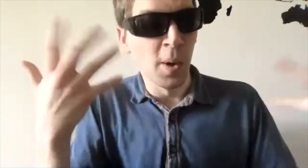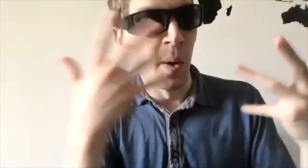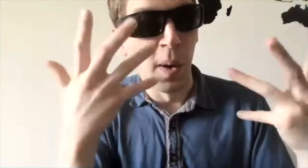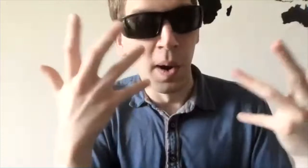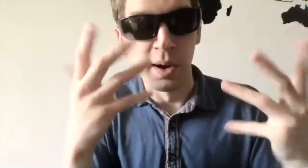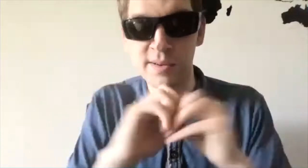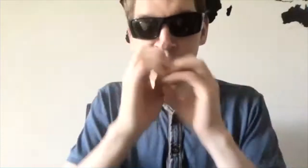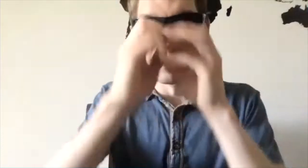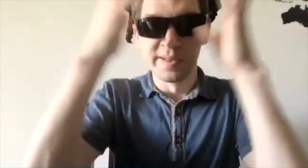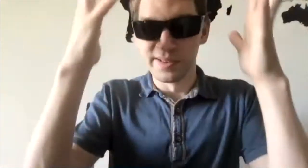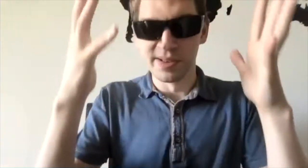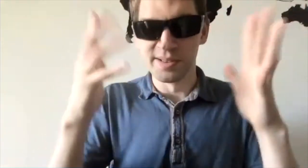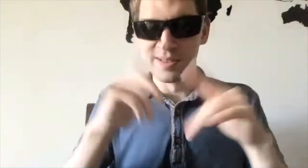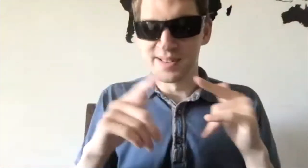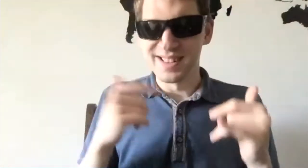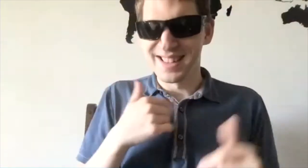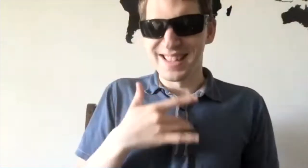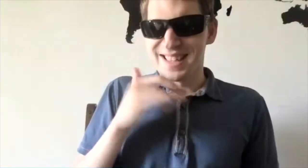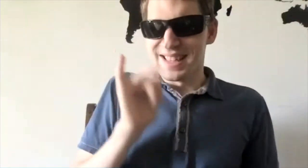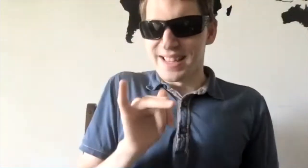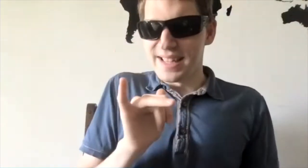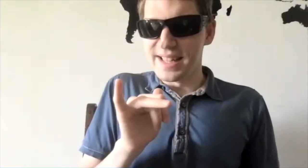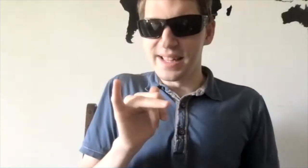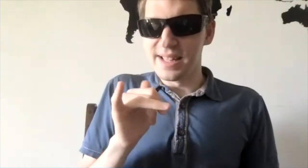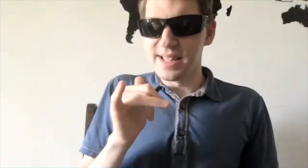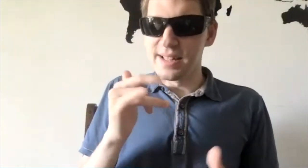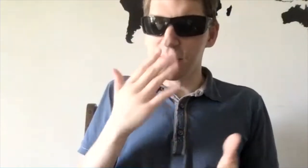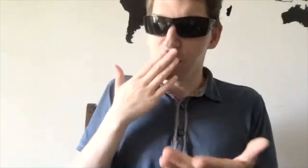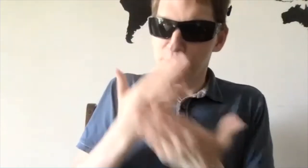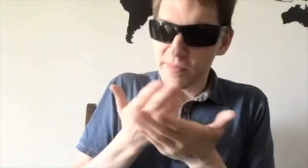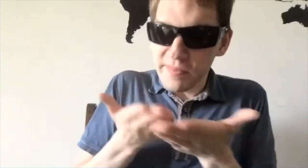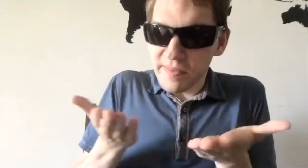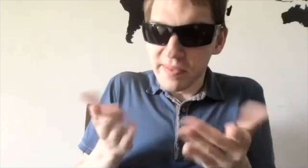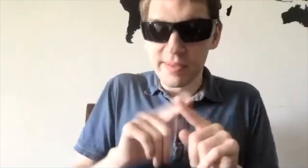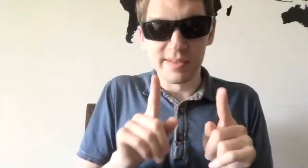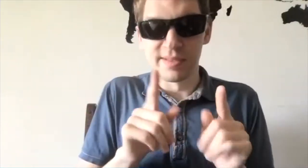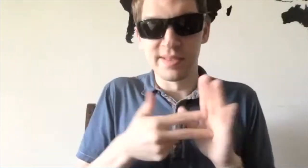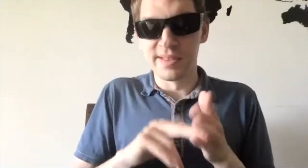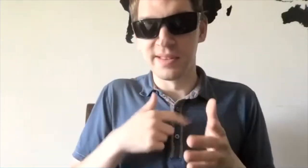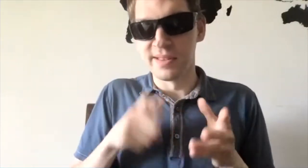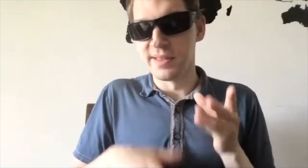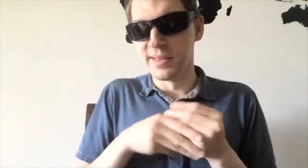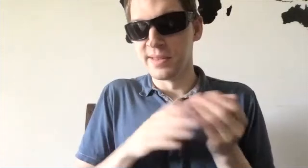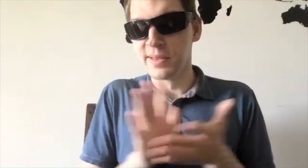doesn't work. (small laugh) And those organizations are fed up with that.